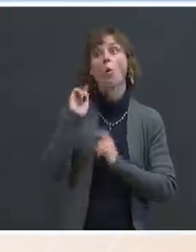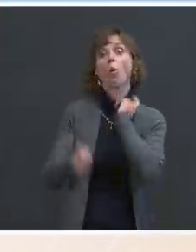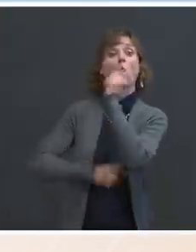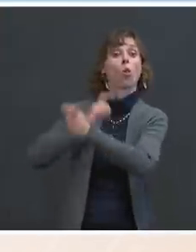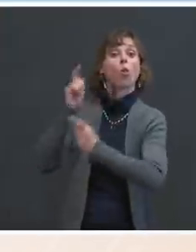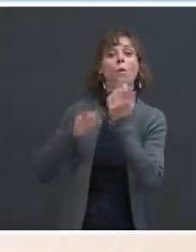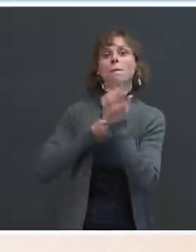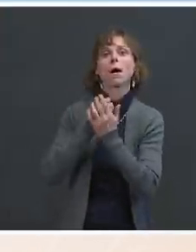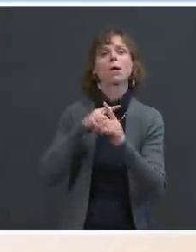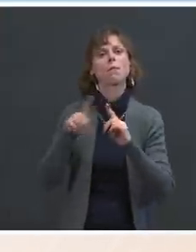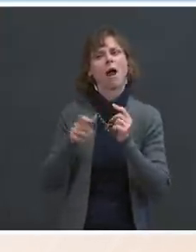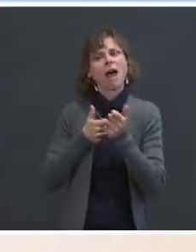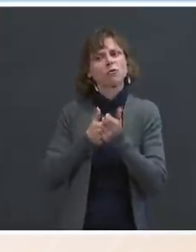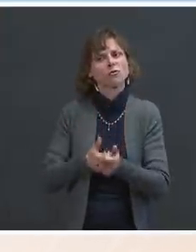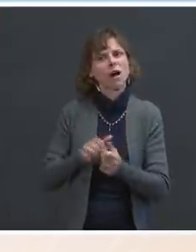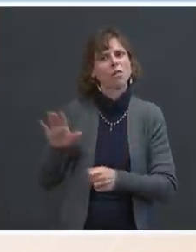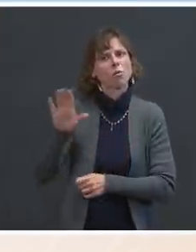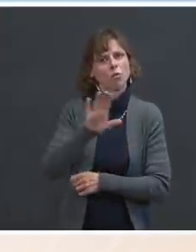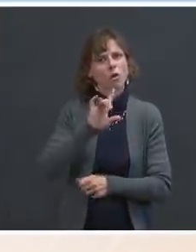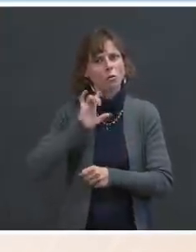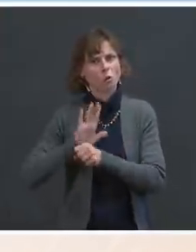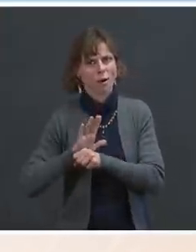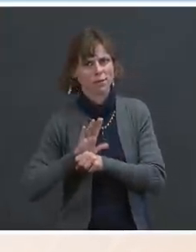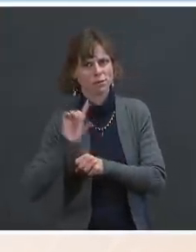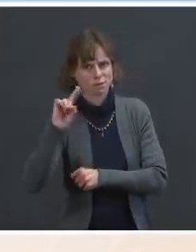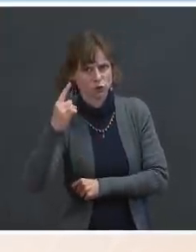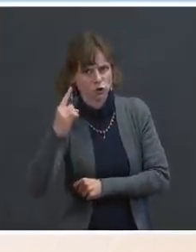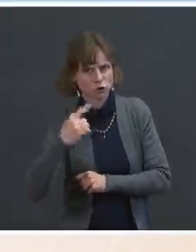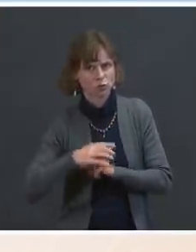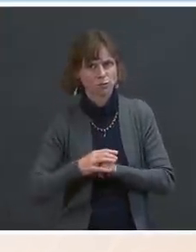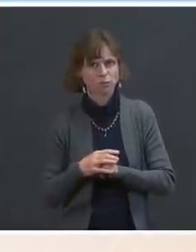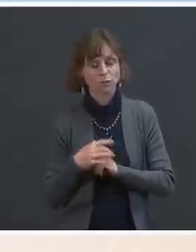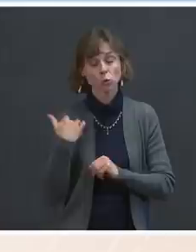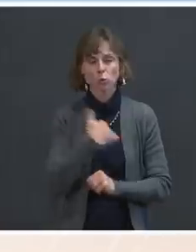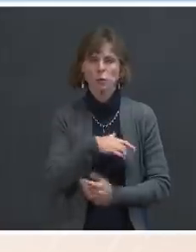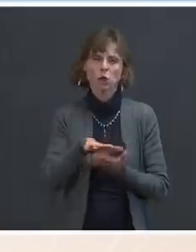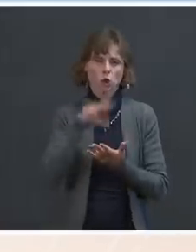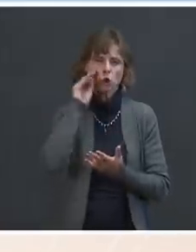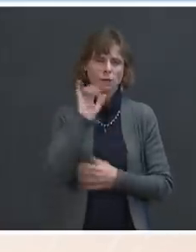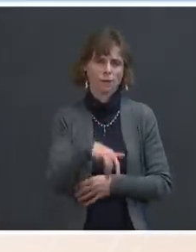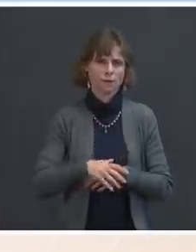So, I think there's a lot of things we learned, and a lot of things we learned about ensuring that funds